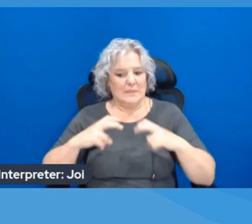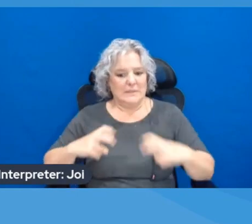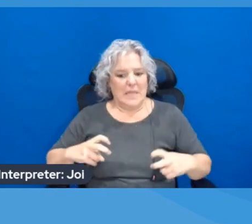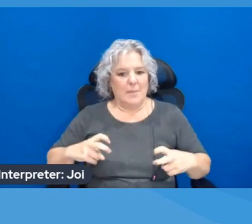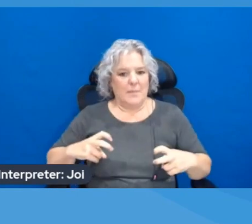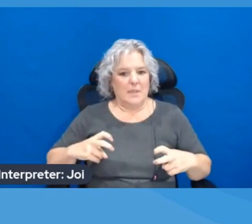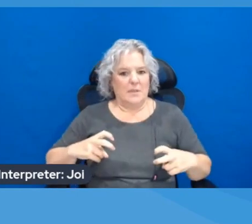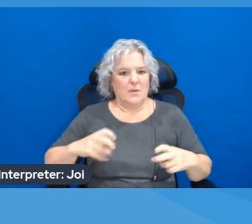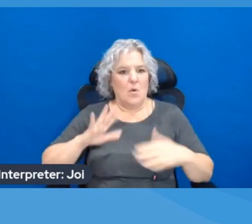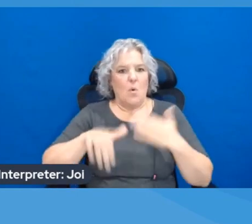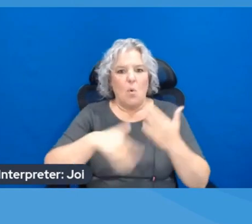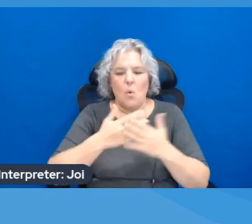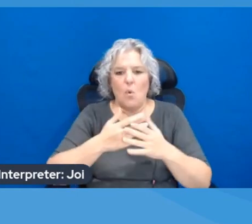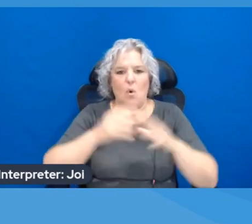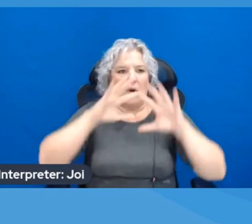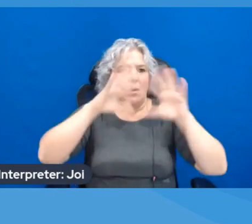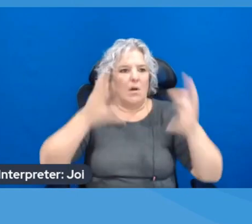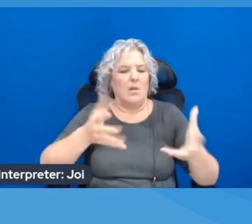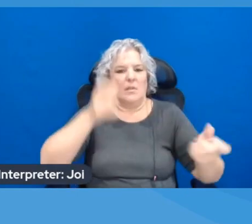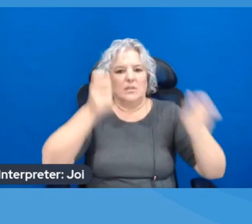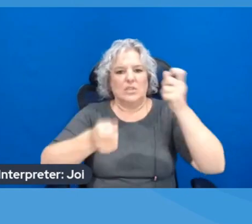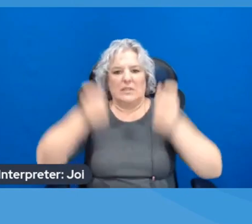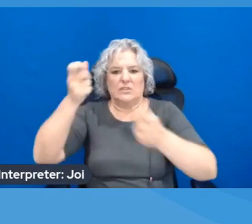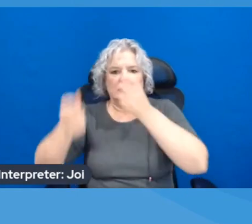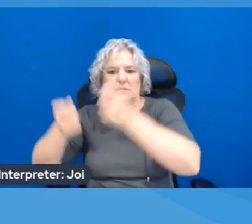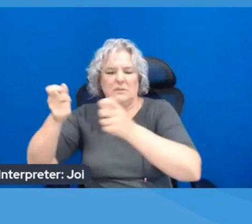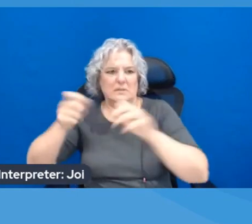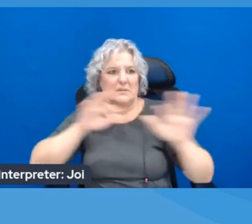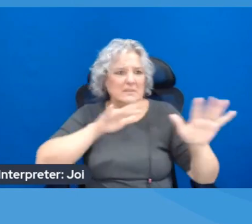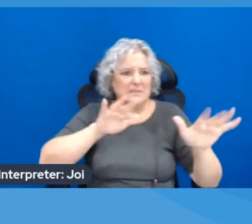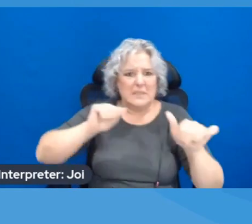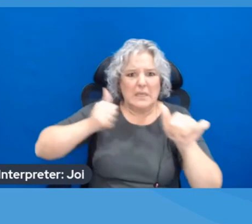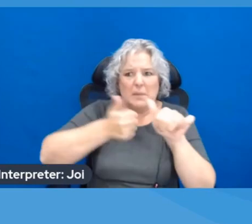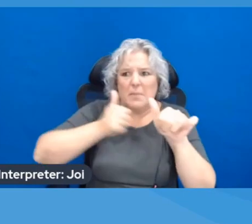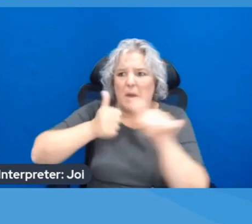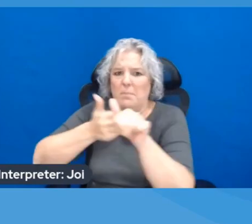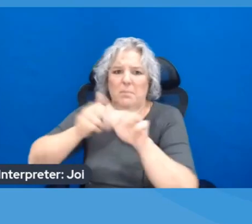dynamic in TA context. And what I mean by that is